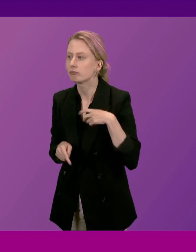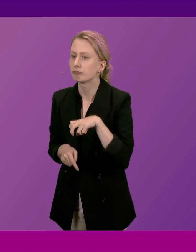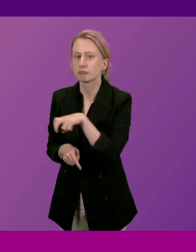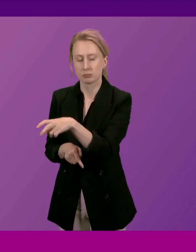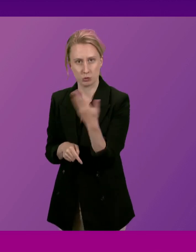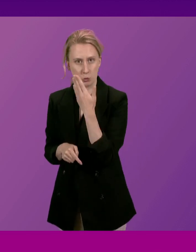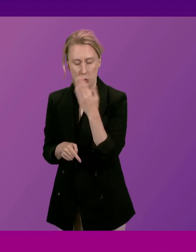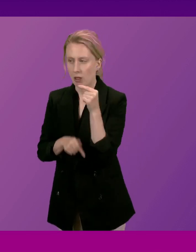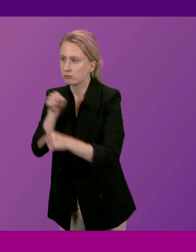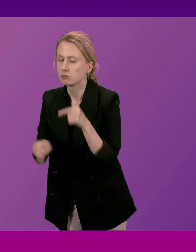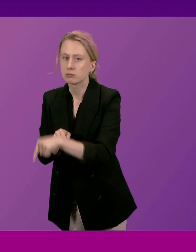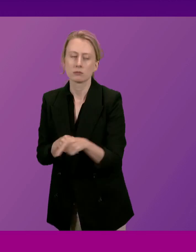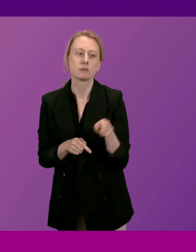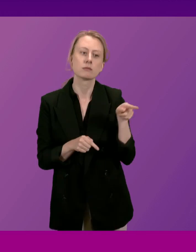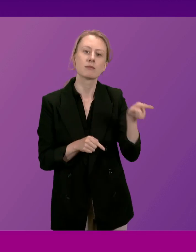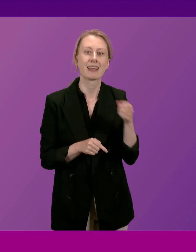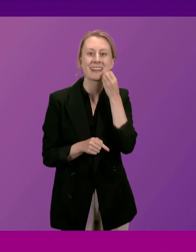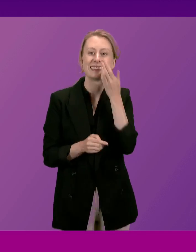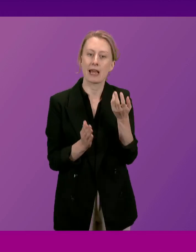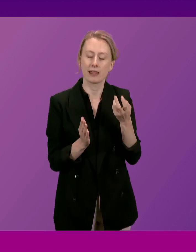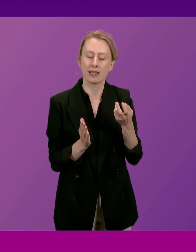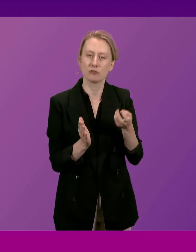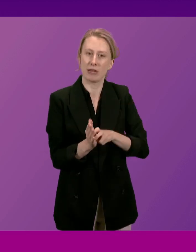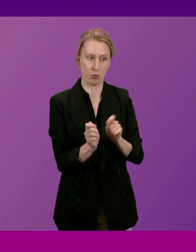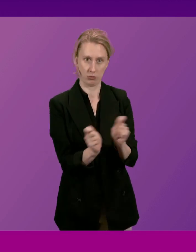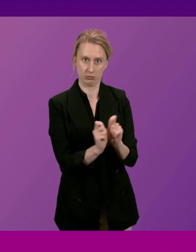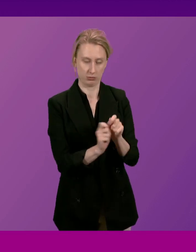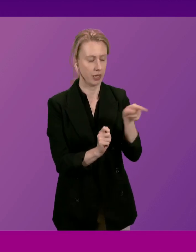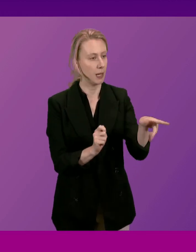in the Daily Record , Vicky has written an open letter to John Swinney, saying: